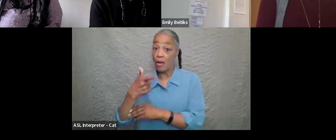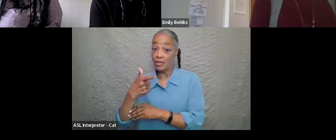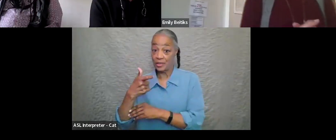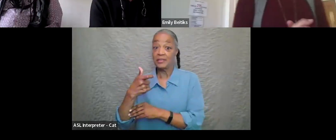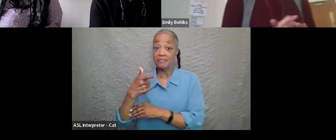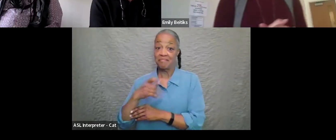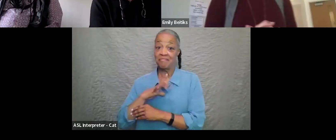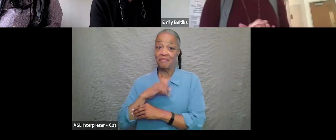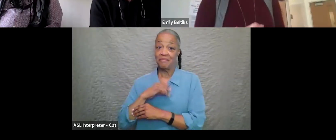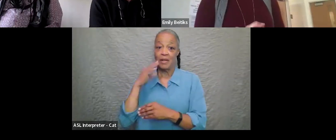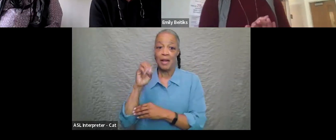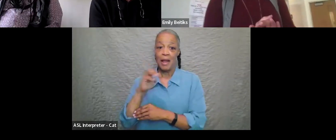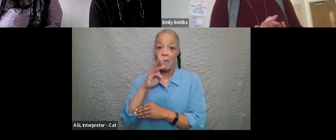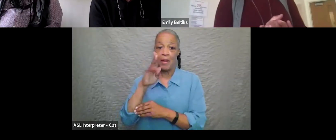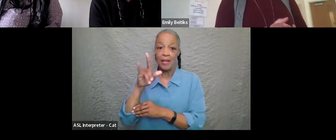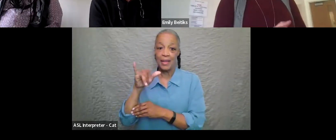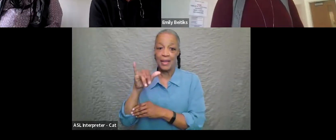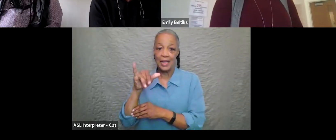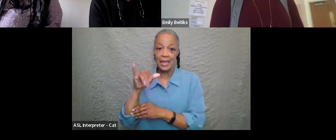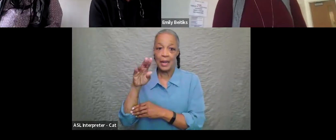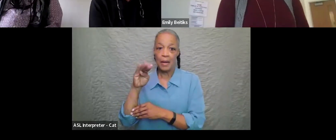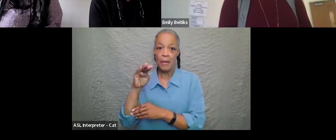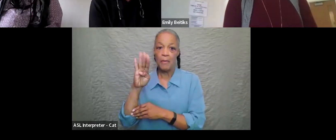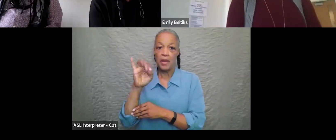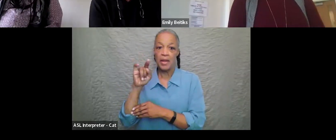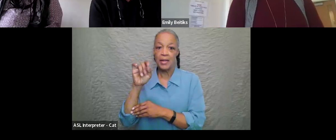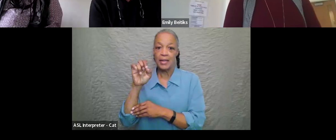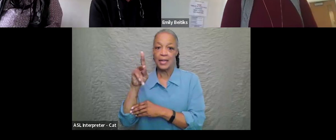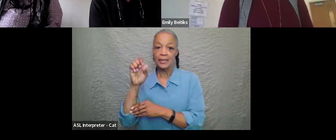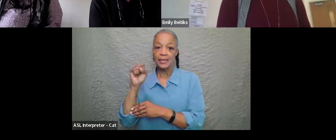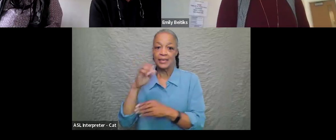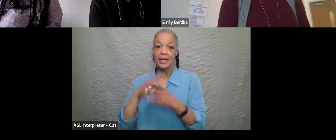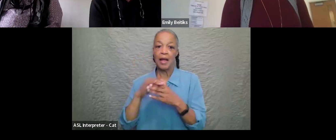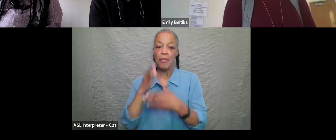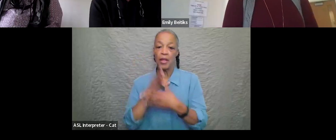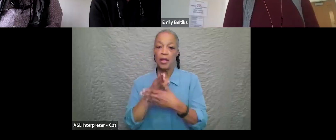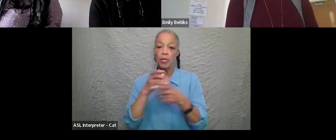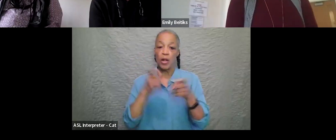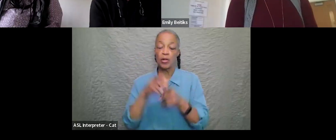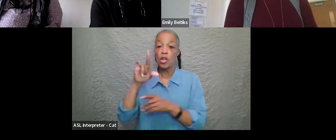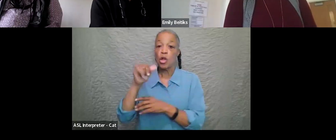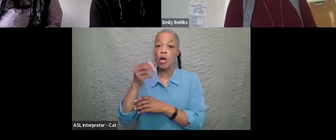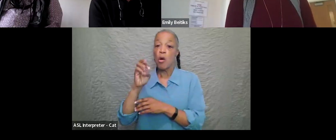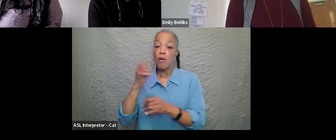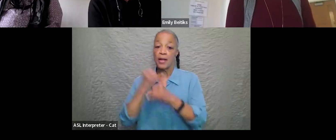My name is Emily Beitiks. I am the Interim Director at the Longmore Institute on Disability here at SF State.